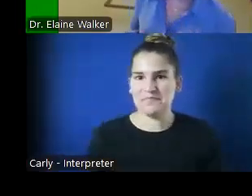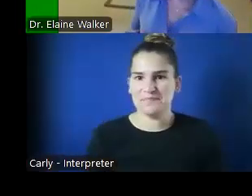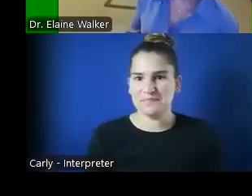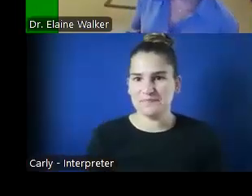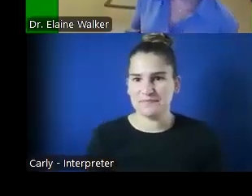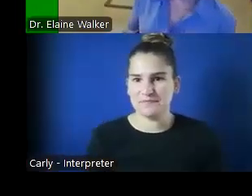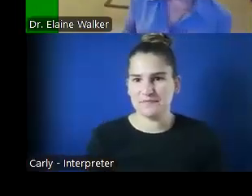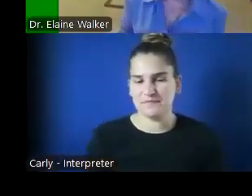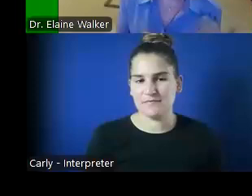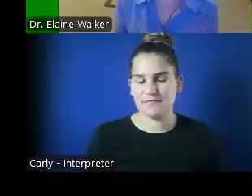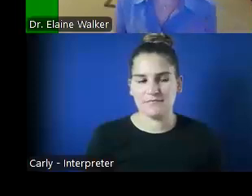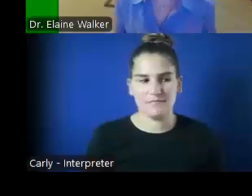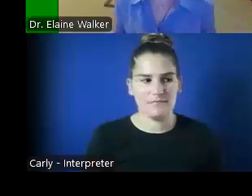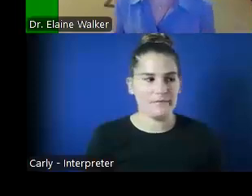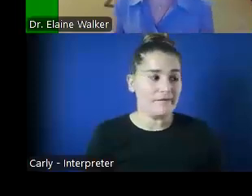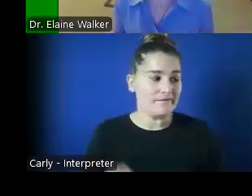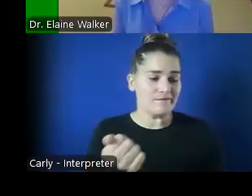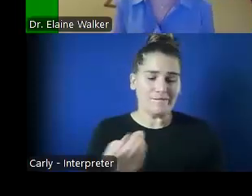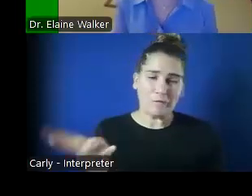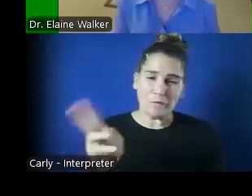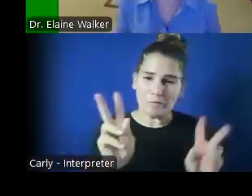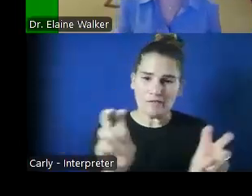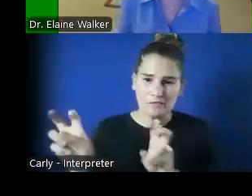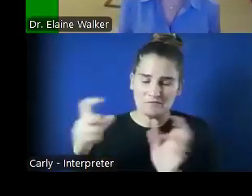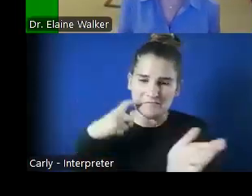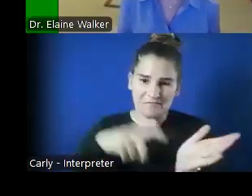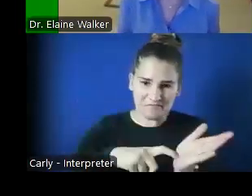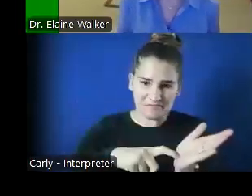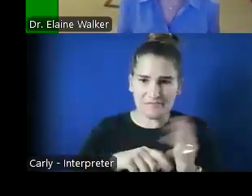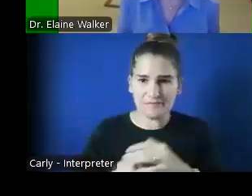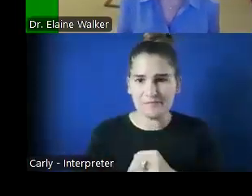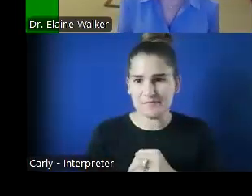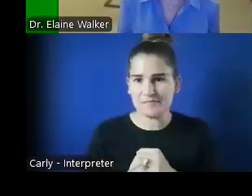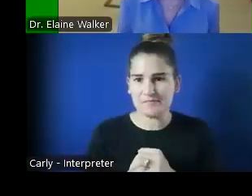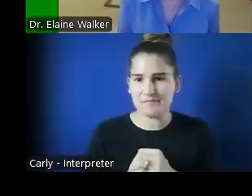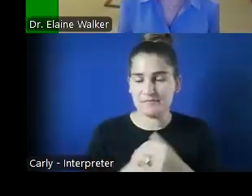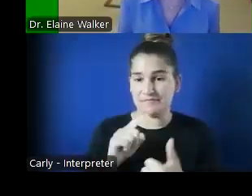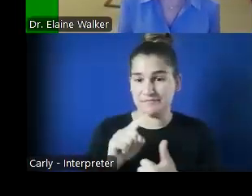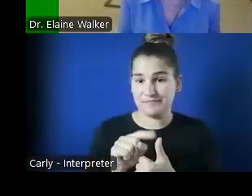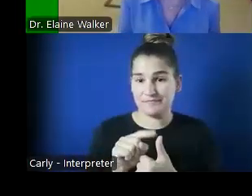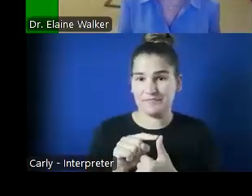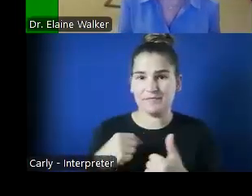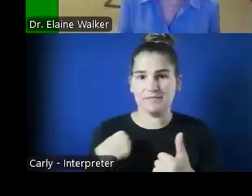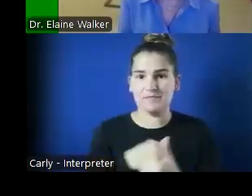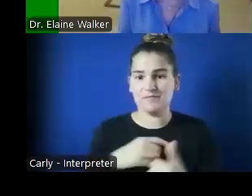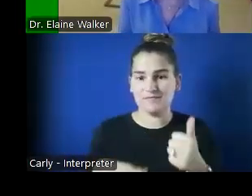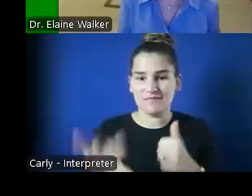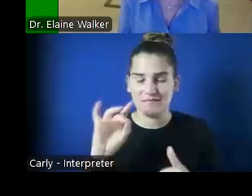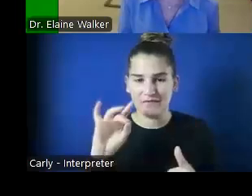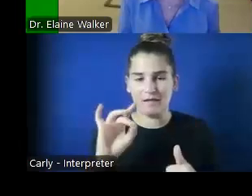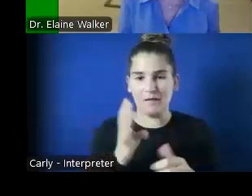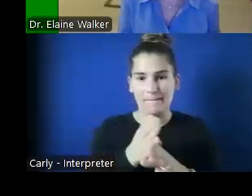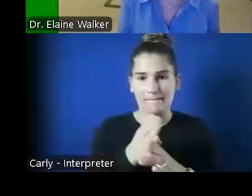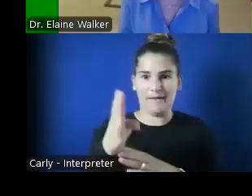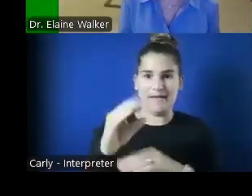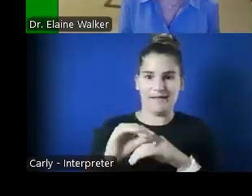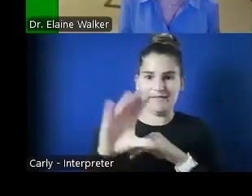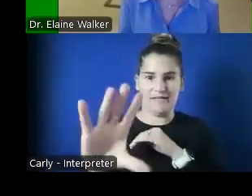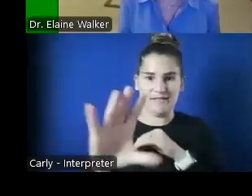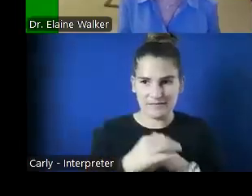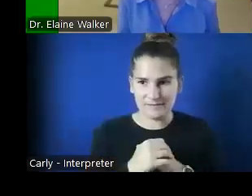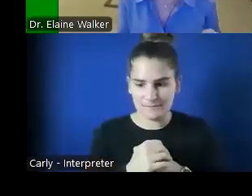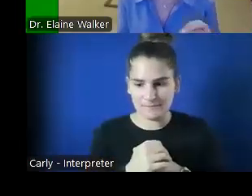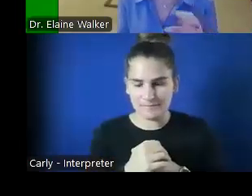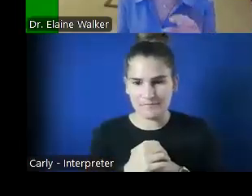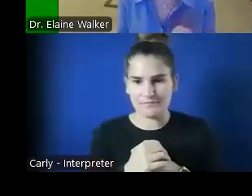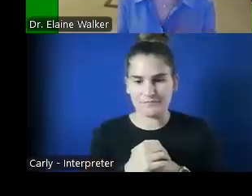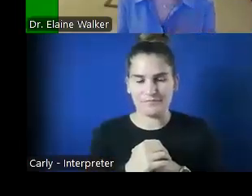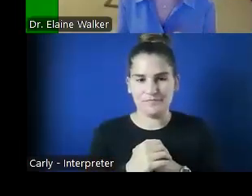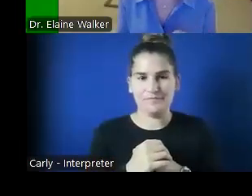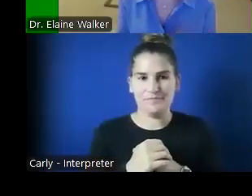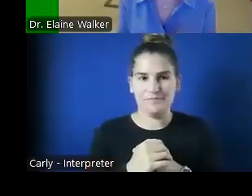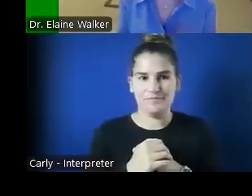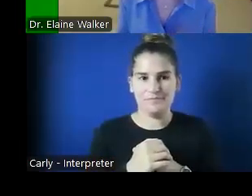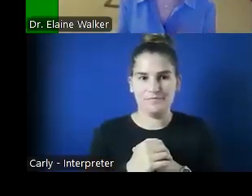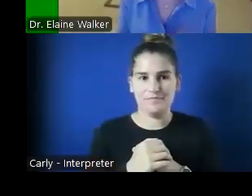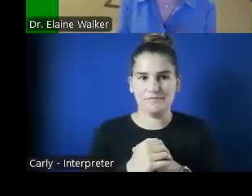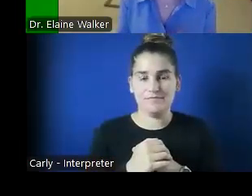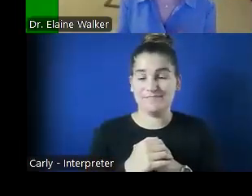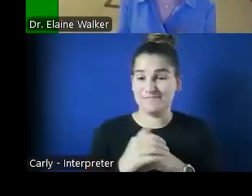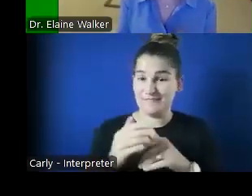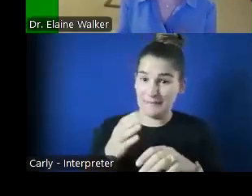of I think Salient issues to note here one is that we found a main effect of Greater exposure to life